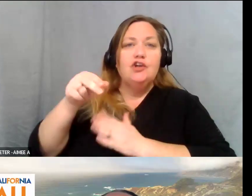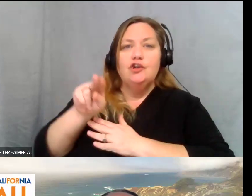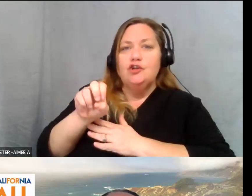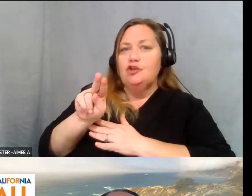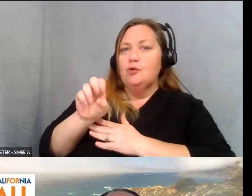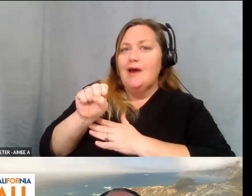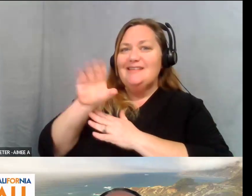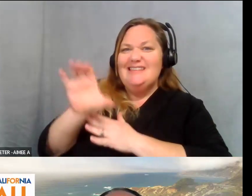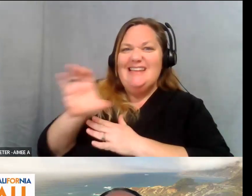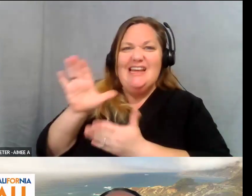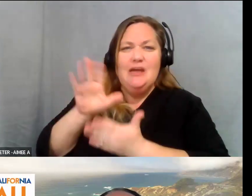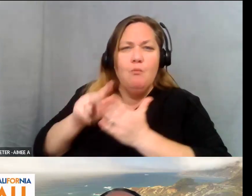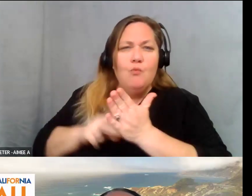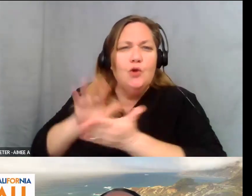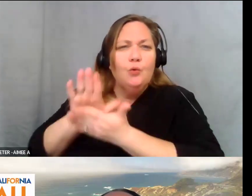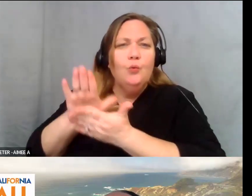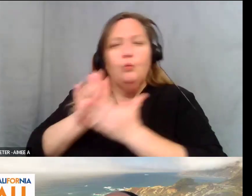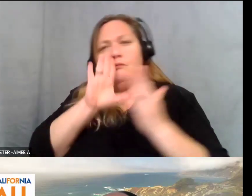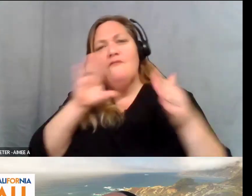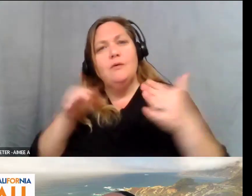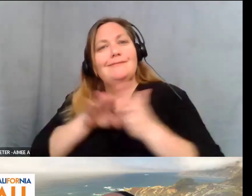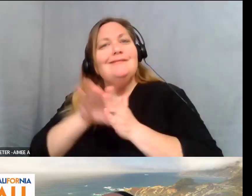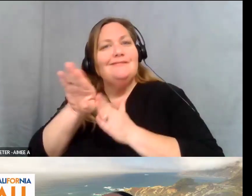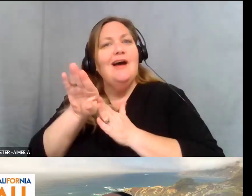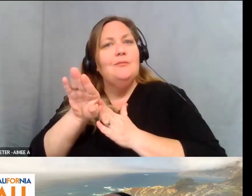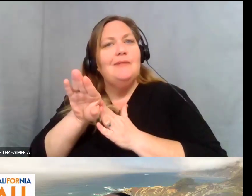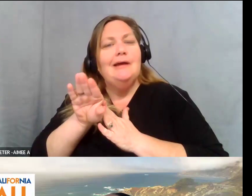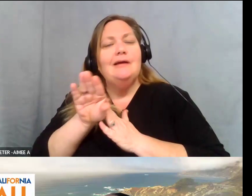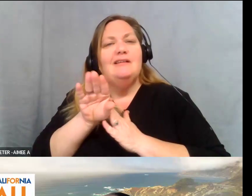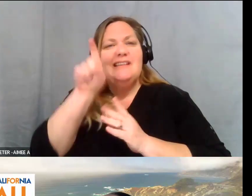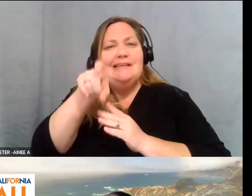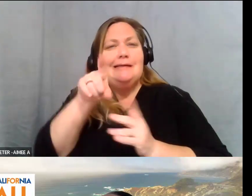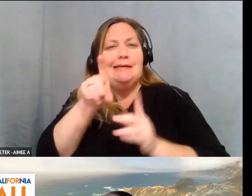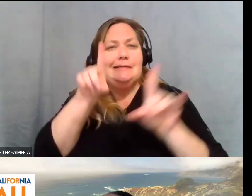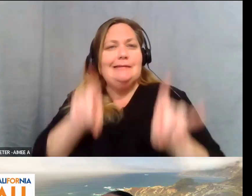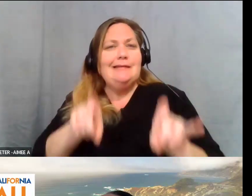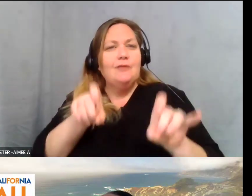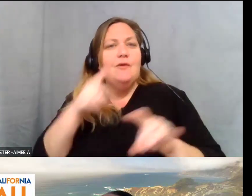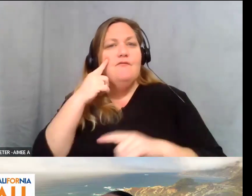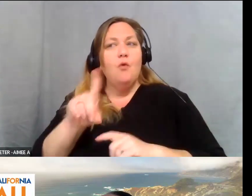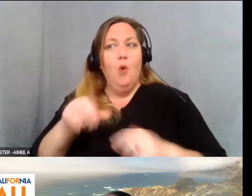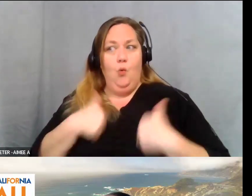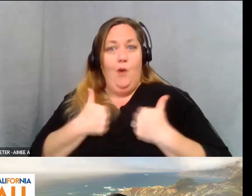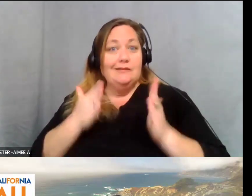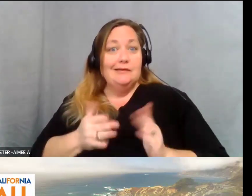that focused on kind of developing a needs assessment for residents. And then, similarly,